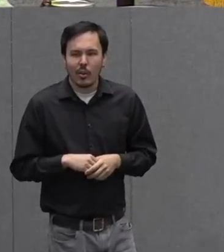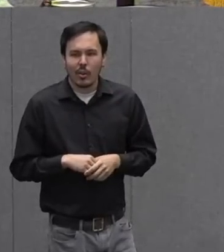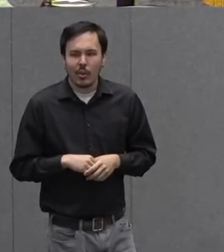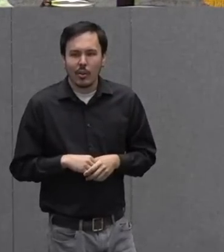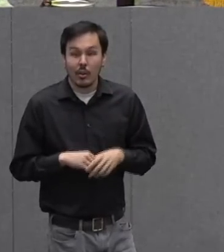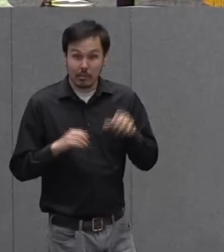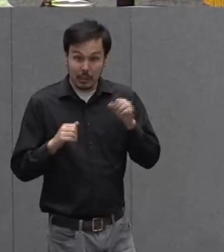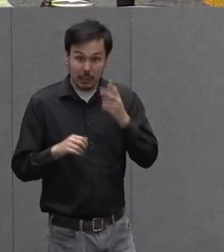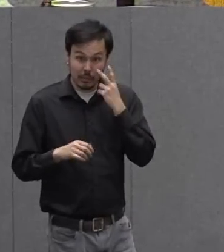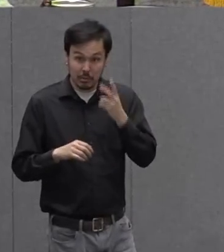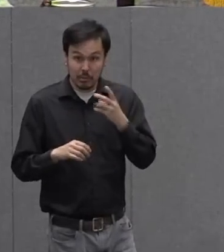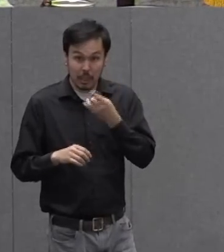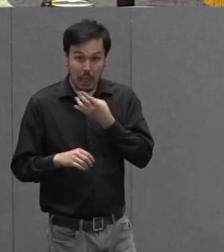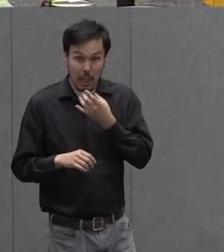Can you see the light shining through?